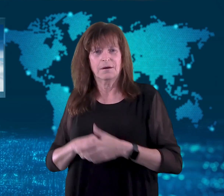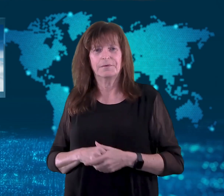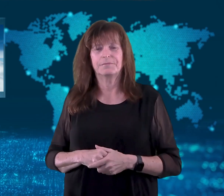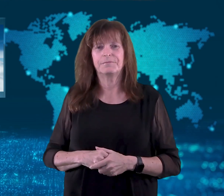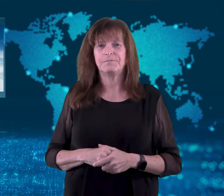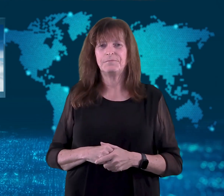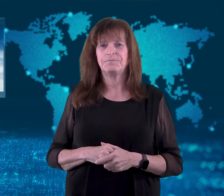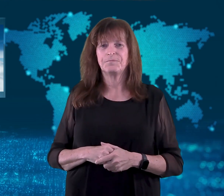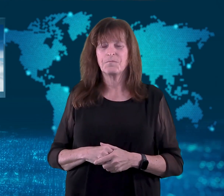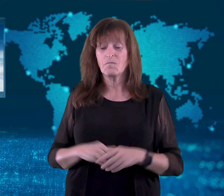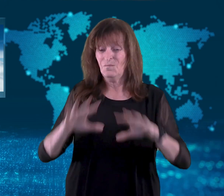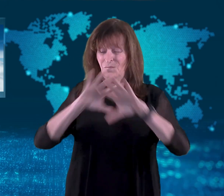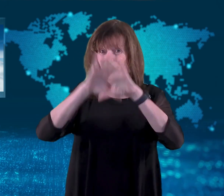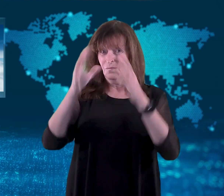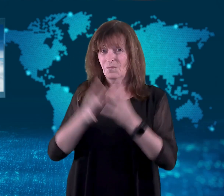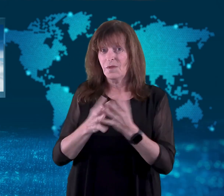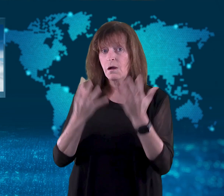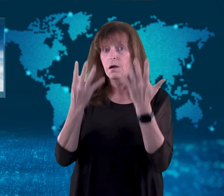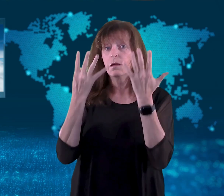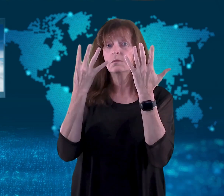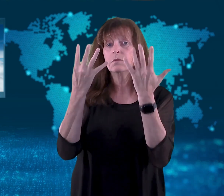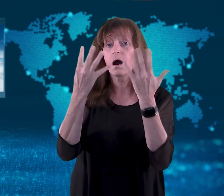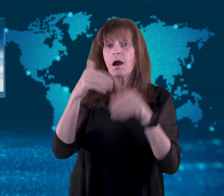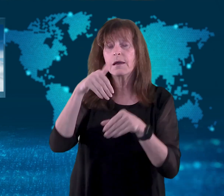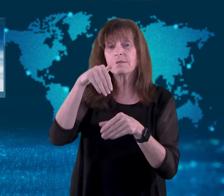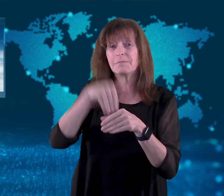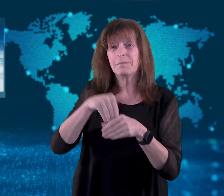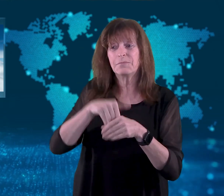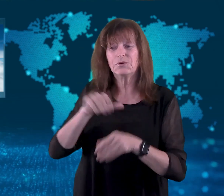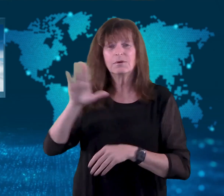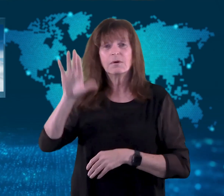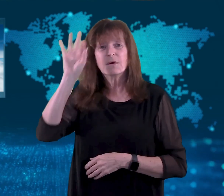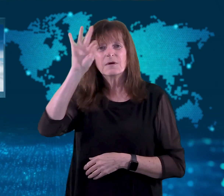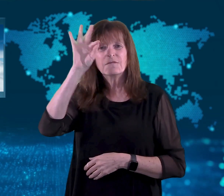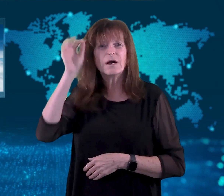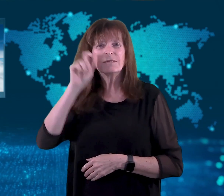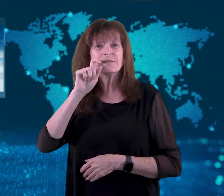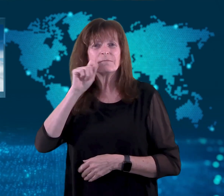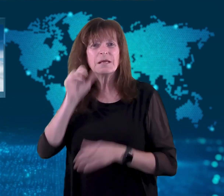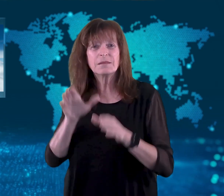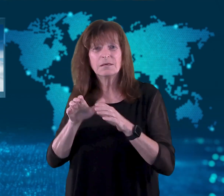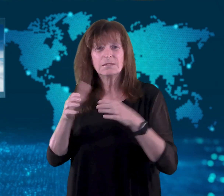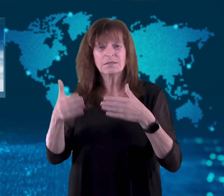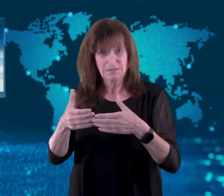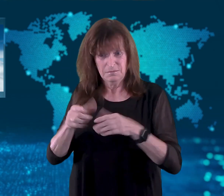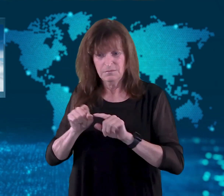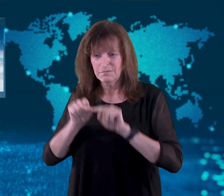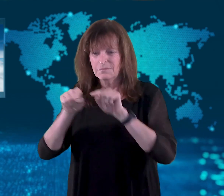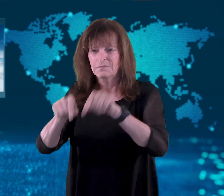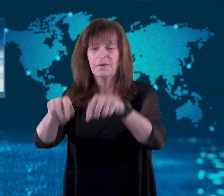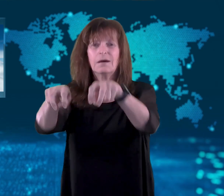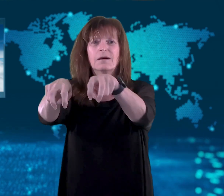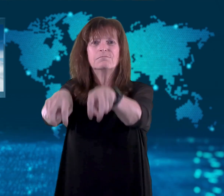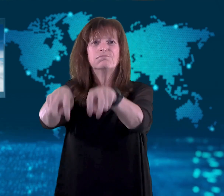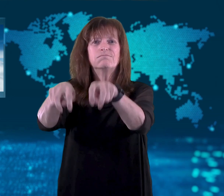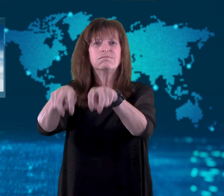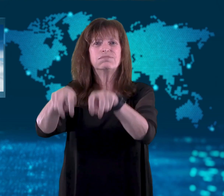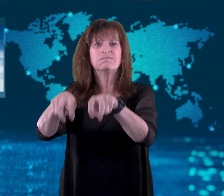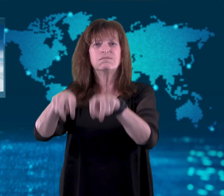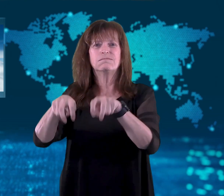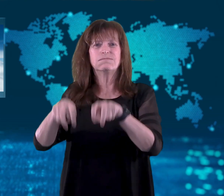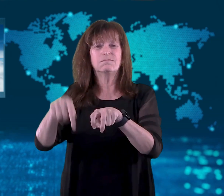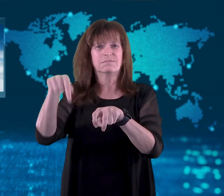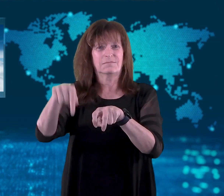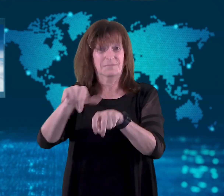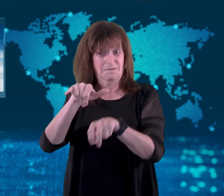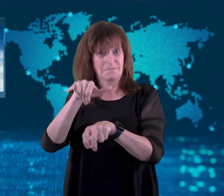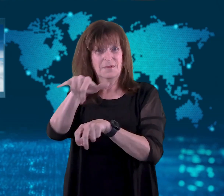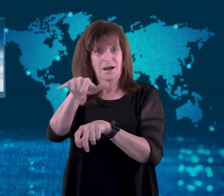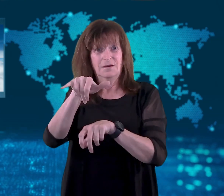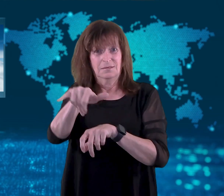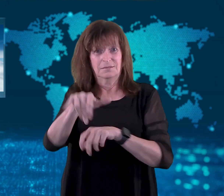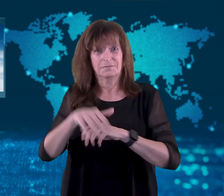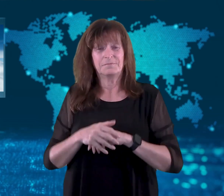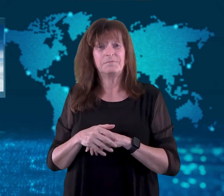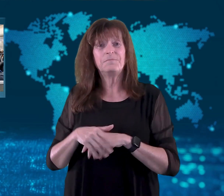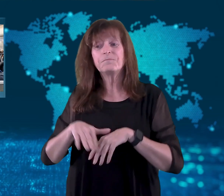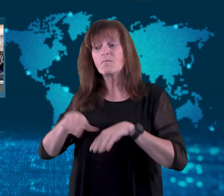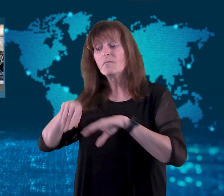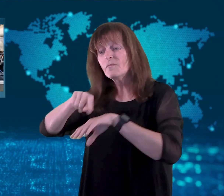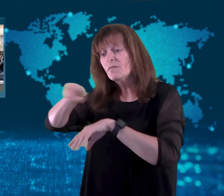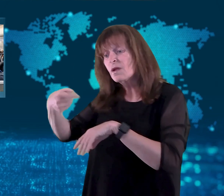In all, nine members of the France men's team had seats in the business section of the plane.